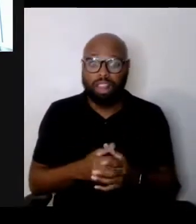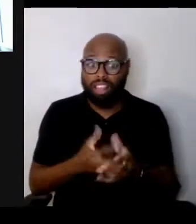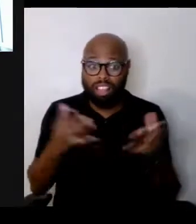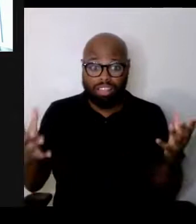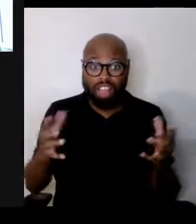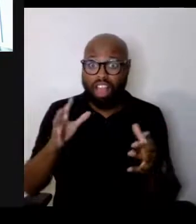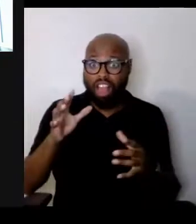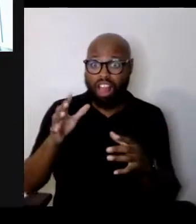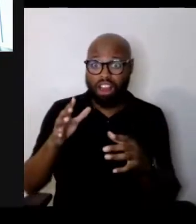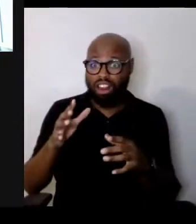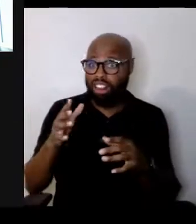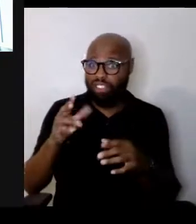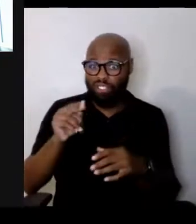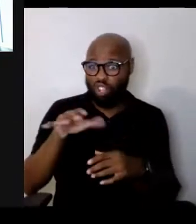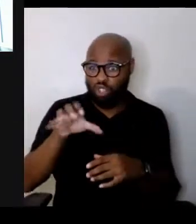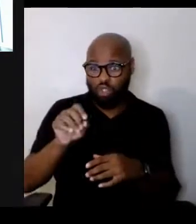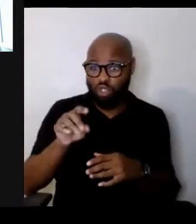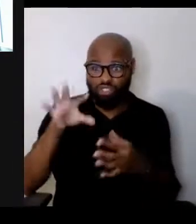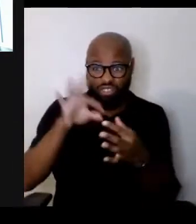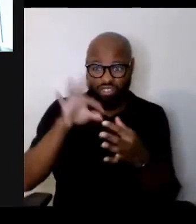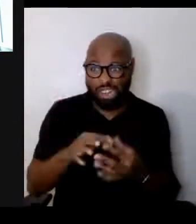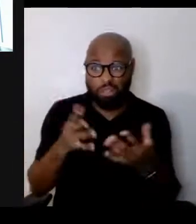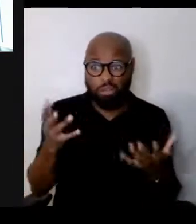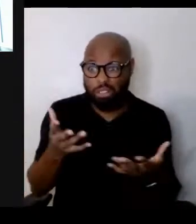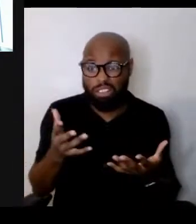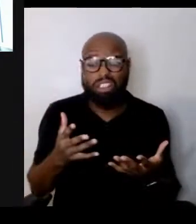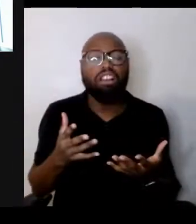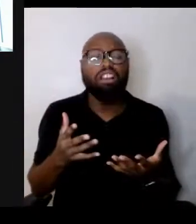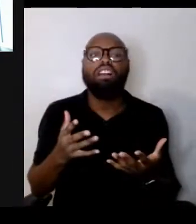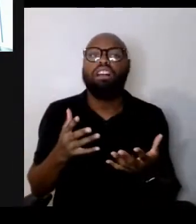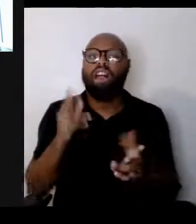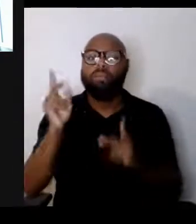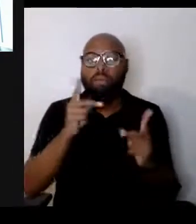has been about people fleeing and the policies